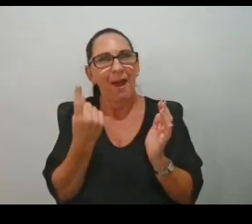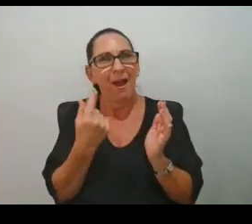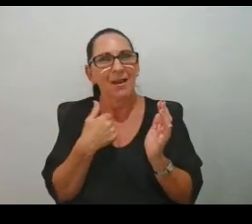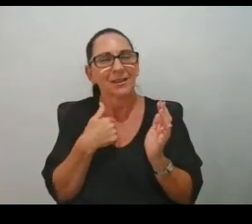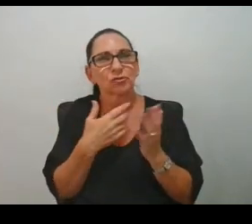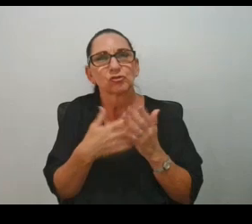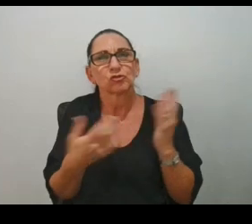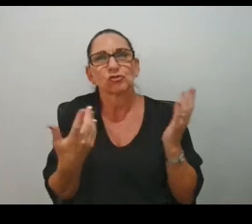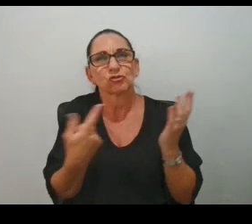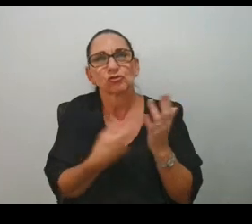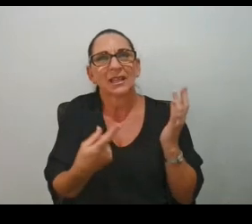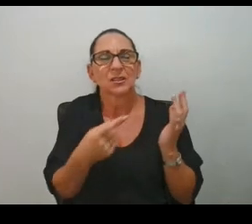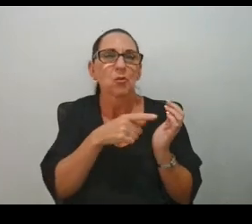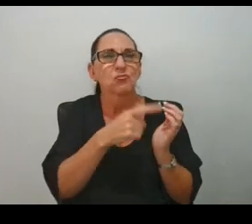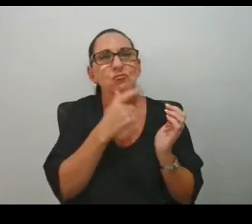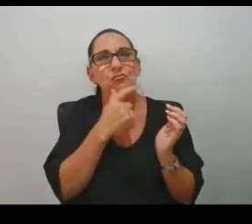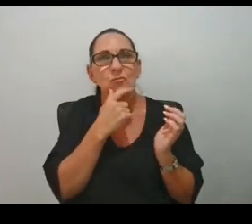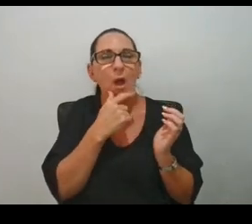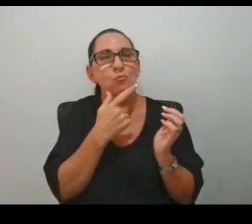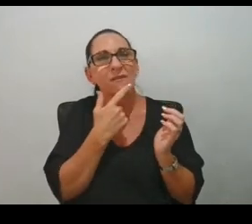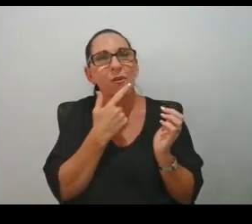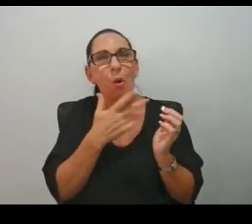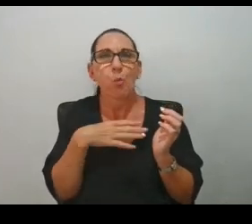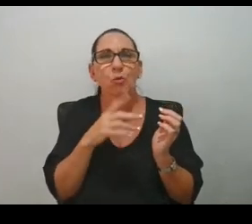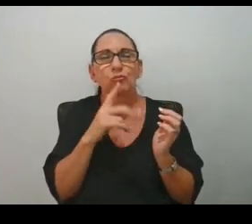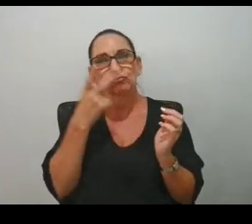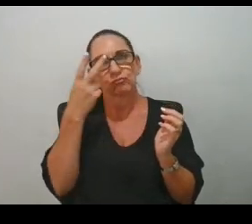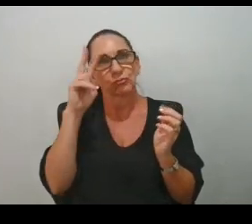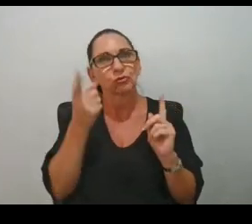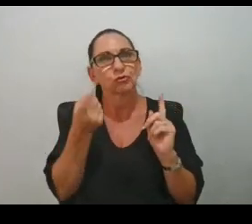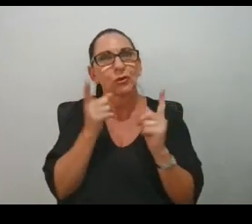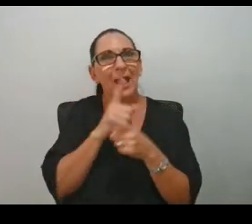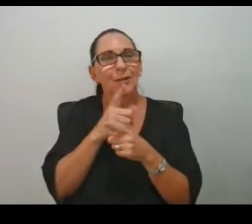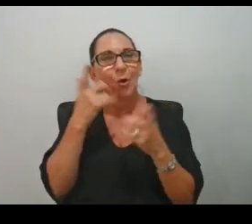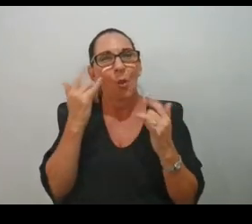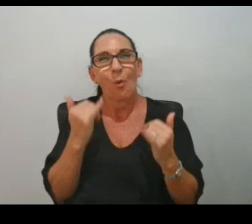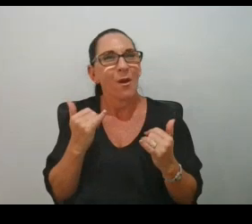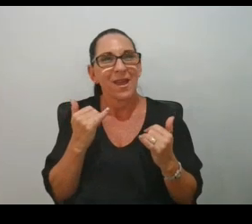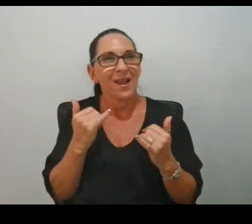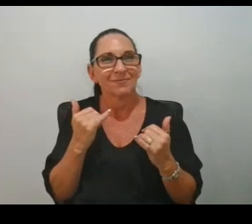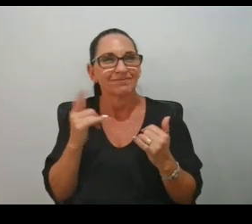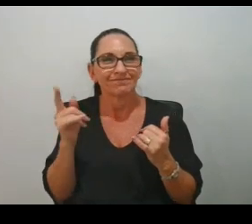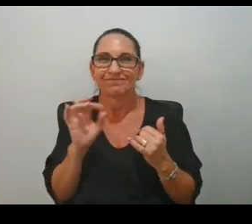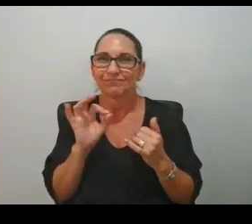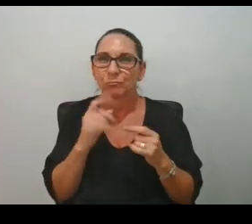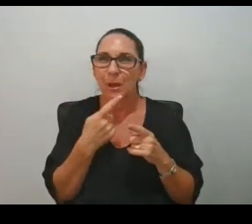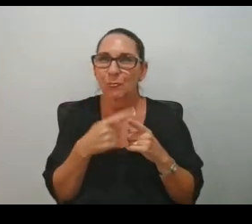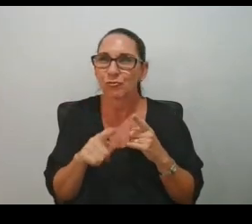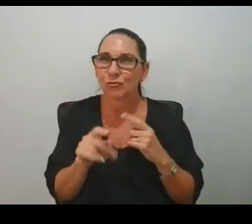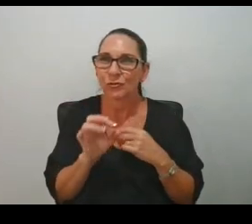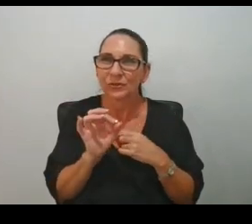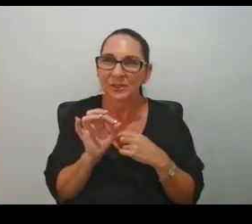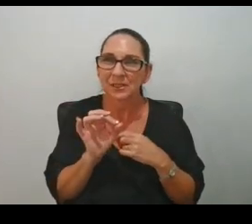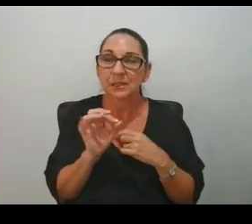a preference type thing that may not be approved um things that where we will transfer a file to